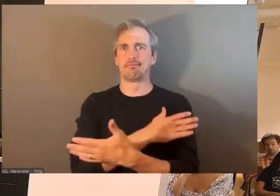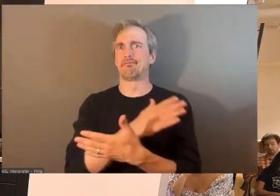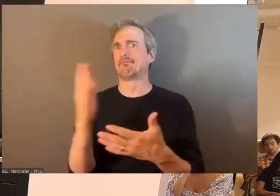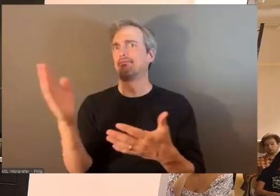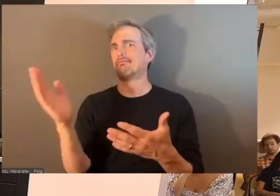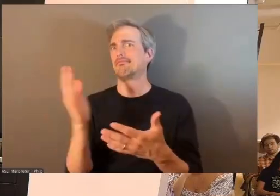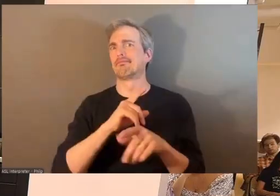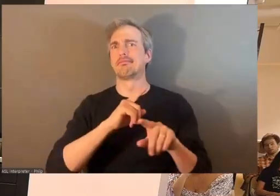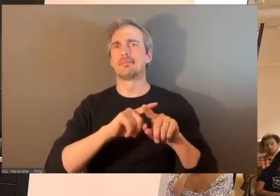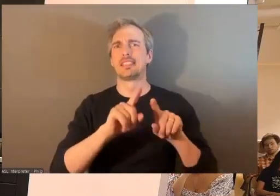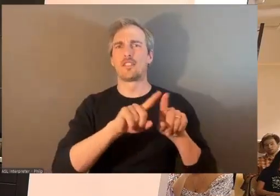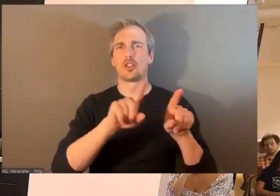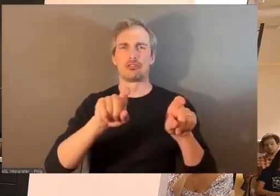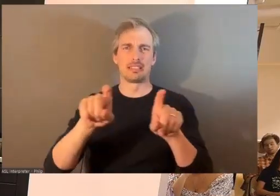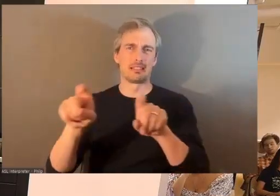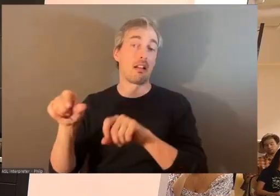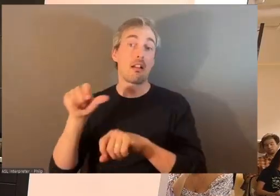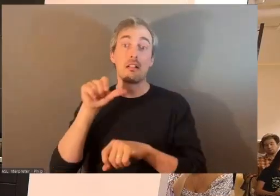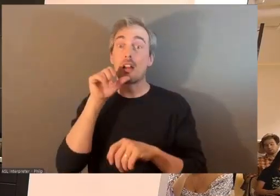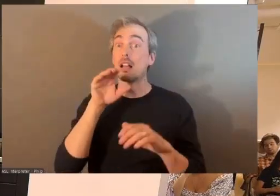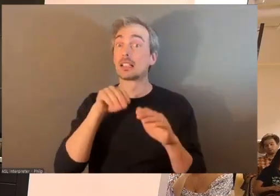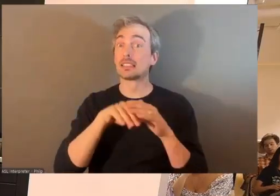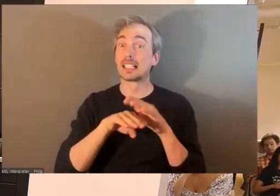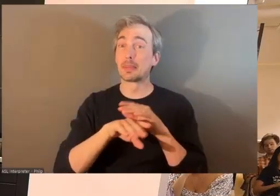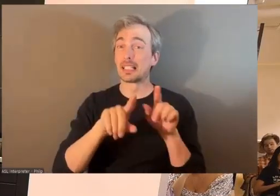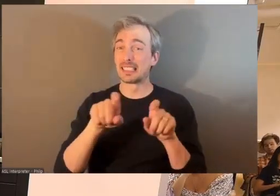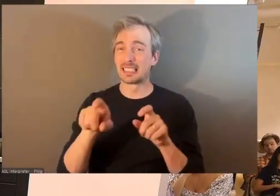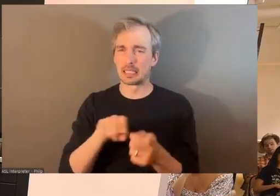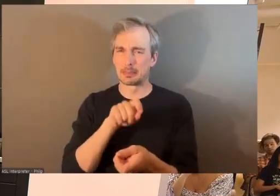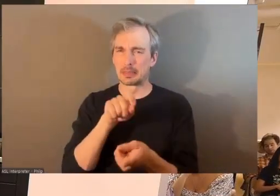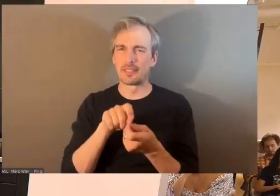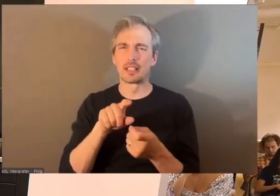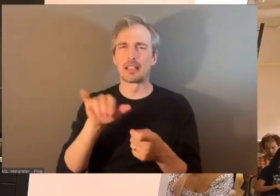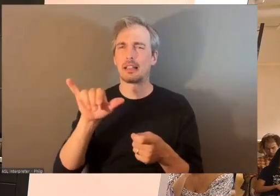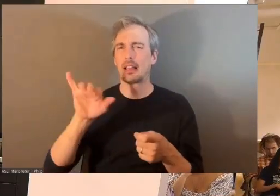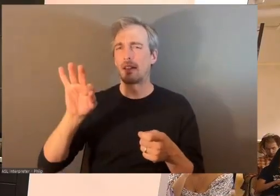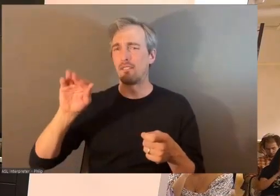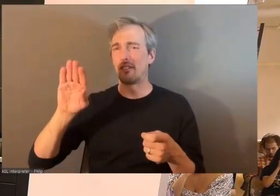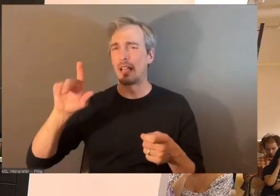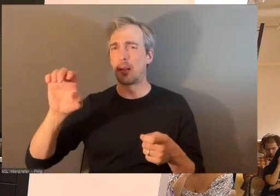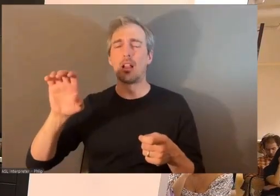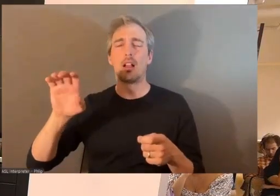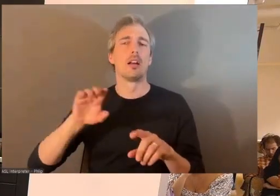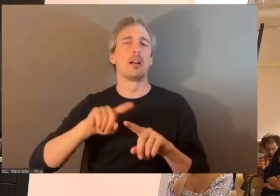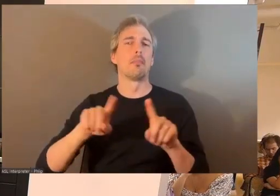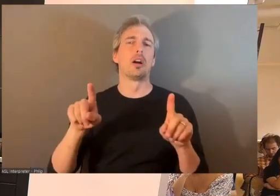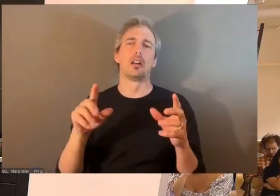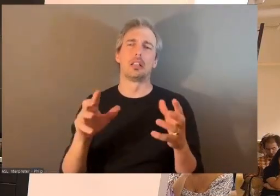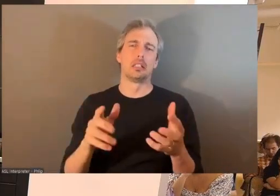But it's kind of... Broad... Larger user pool for relatively low cost per user.